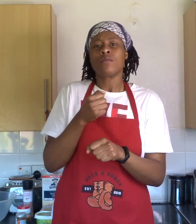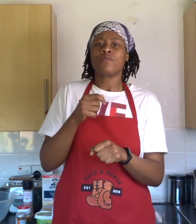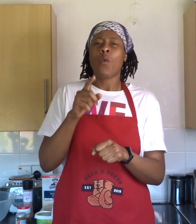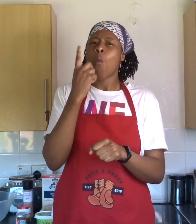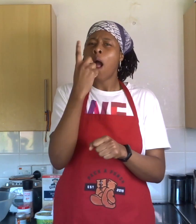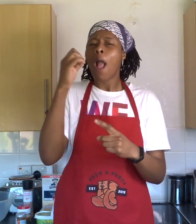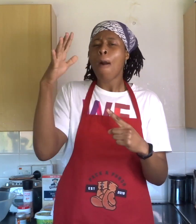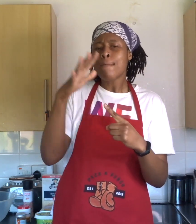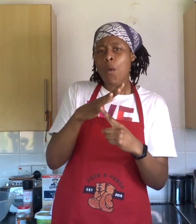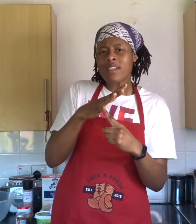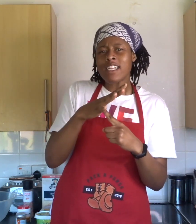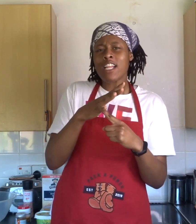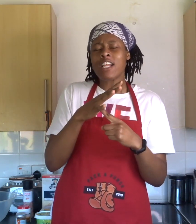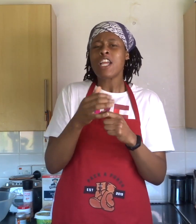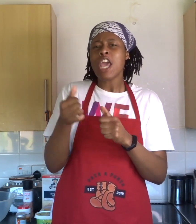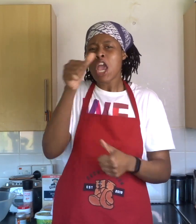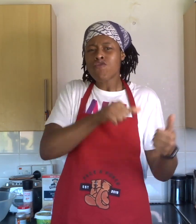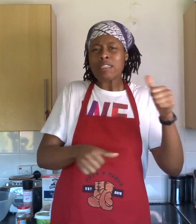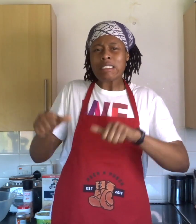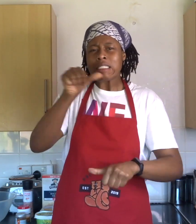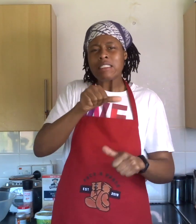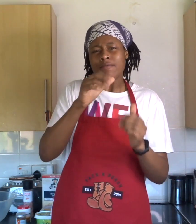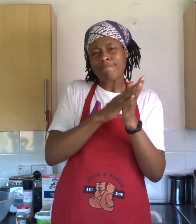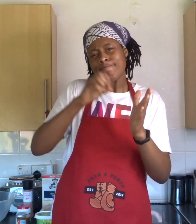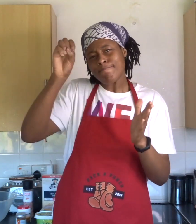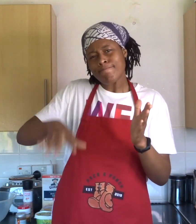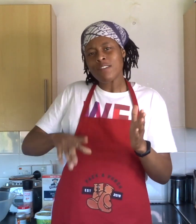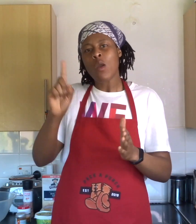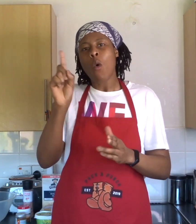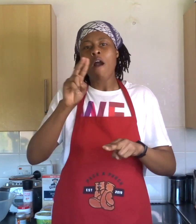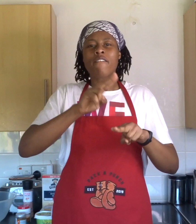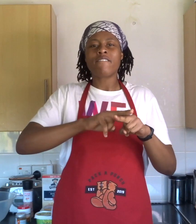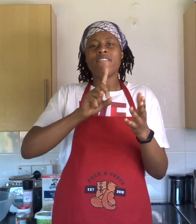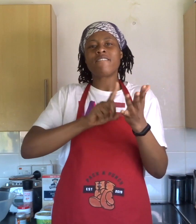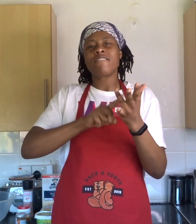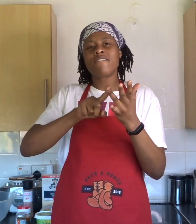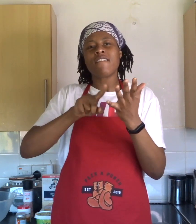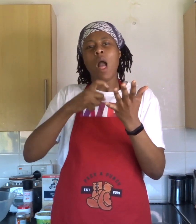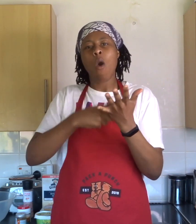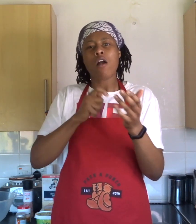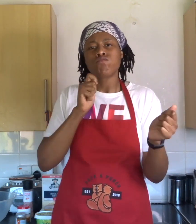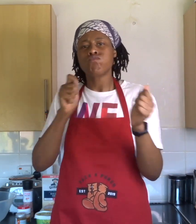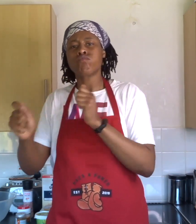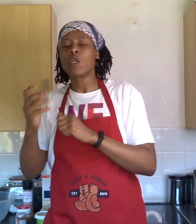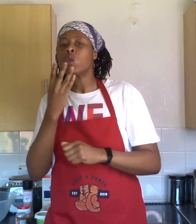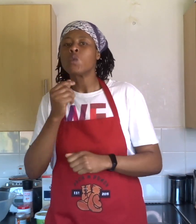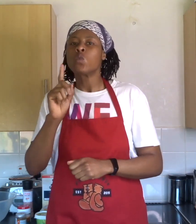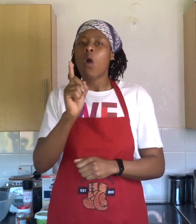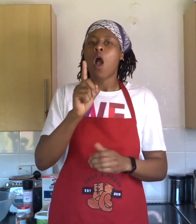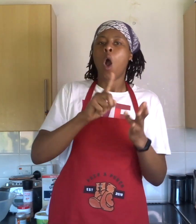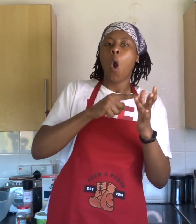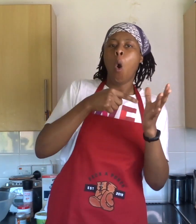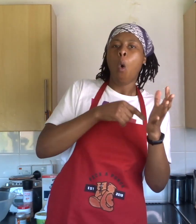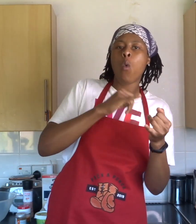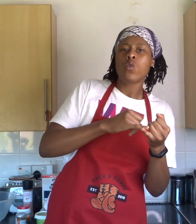however I wanted to try and make pancakes using an alternative ingredient. So instead